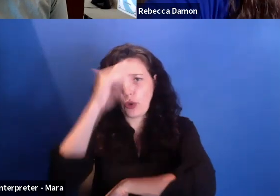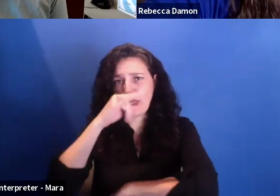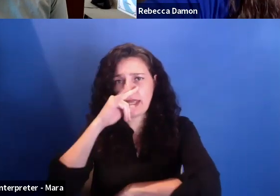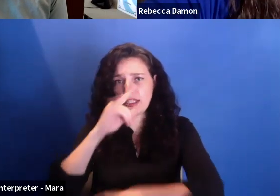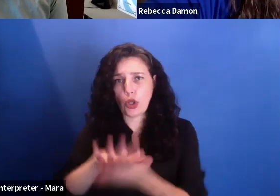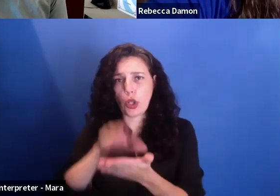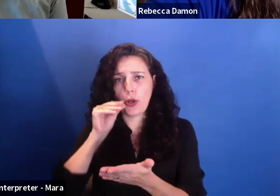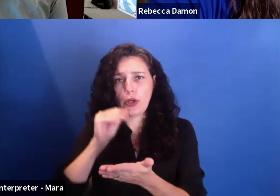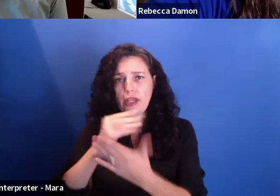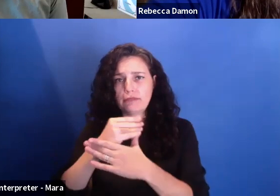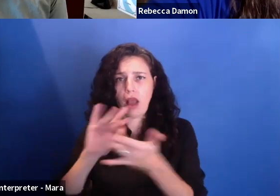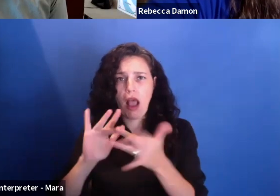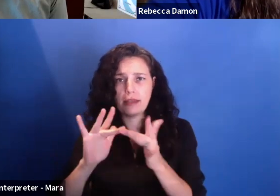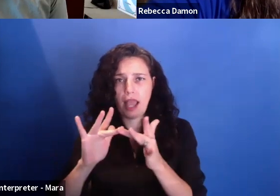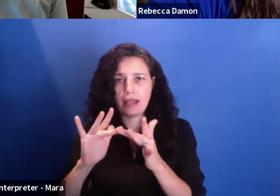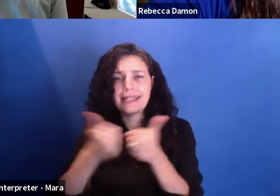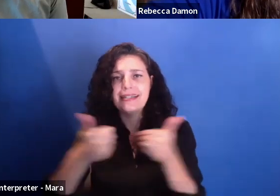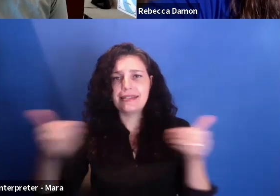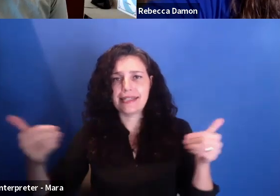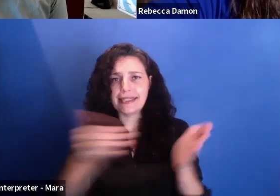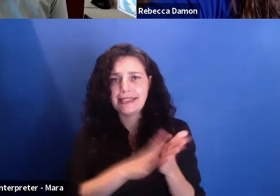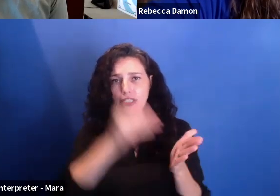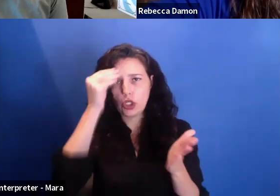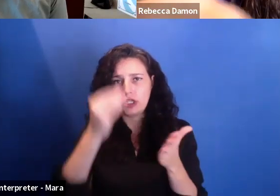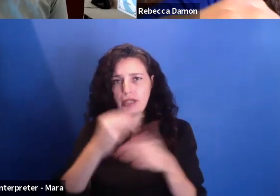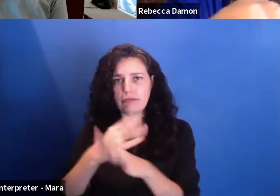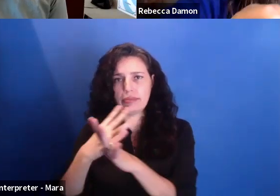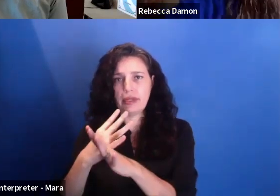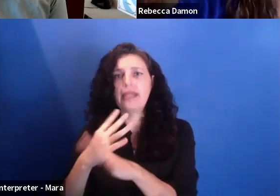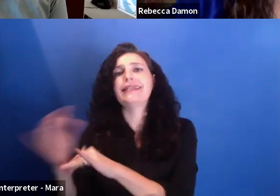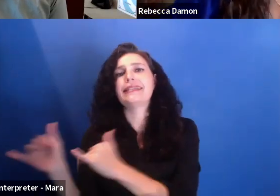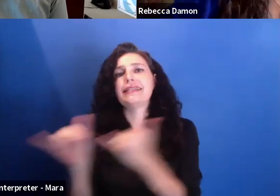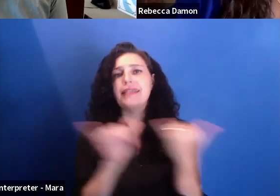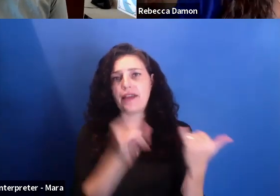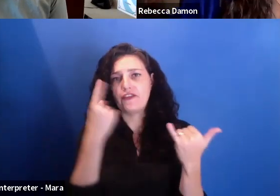And that is going to be allowed for young performers on set as well. So it depends on the production,